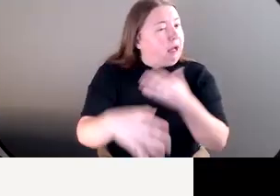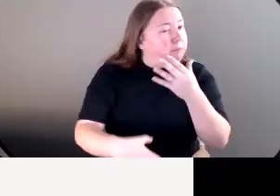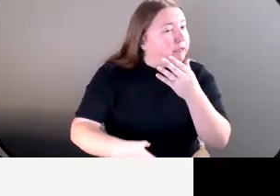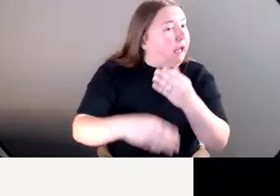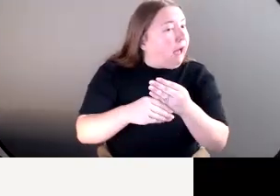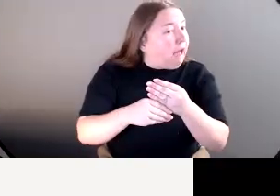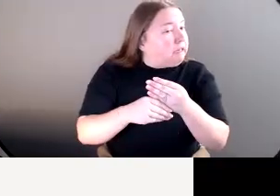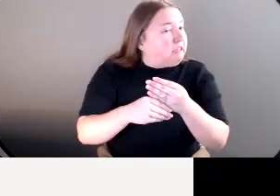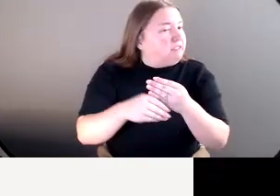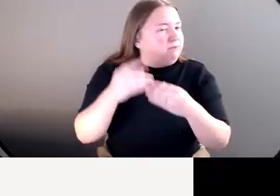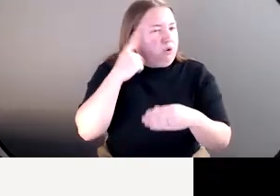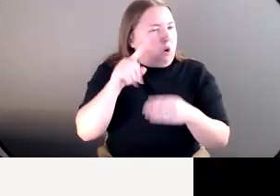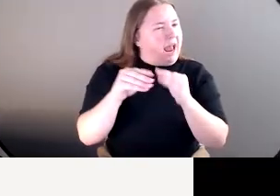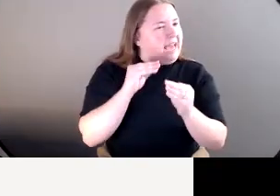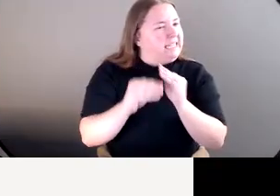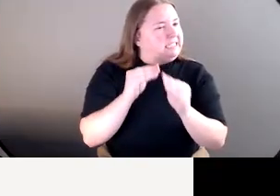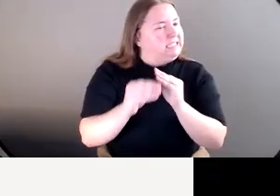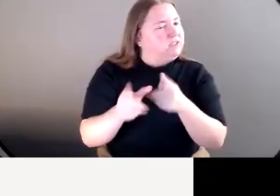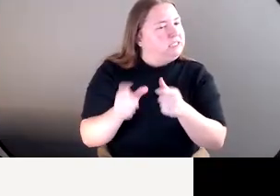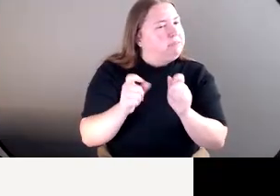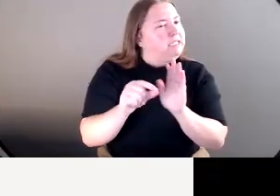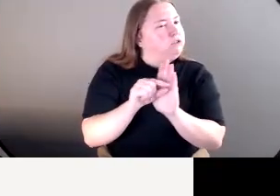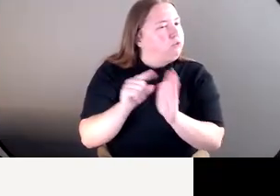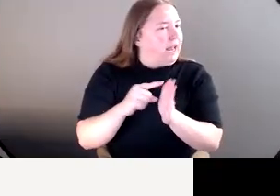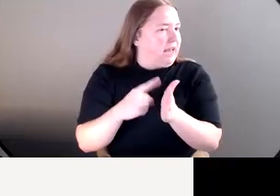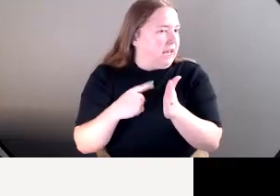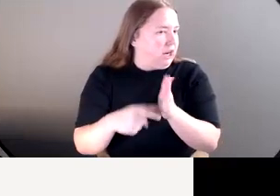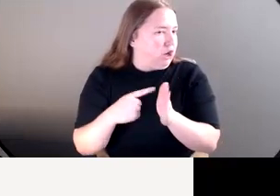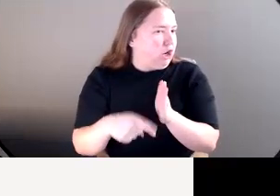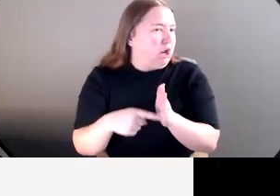But for now, I have not read or come across anything about the comments yet.